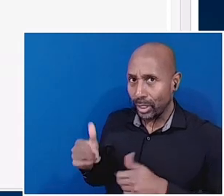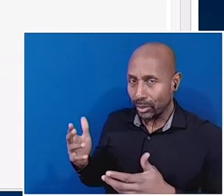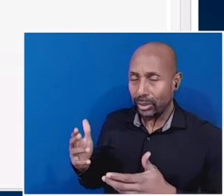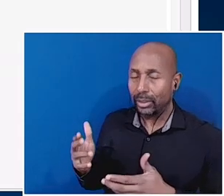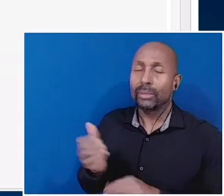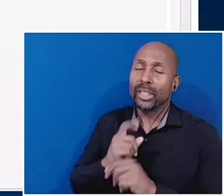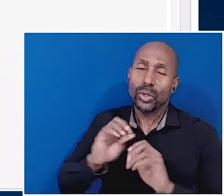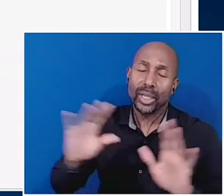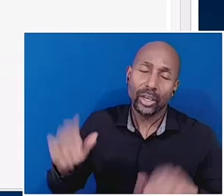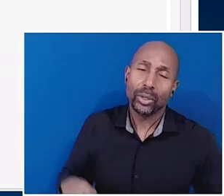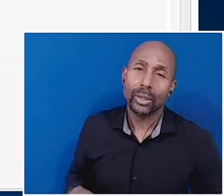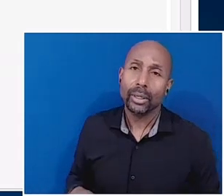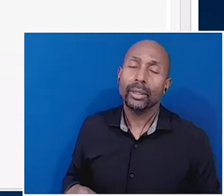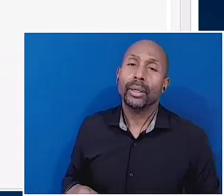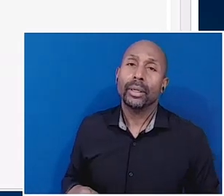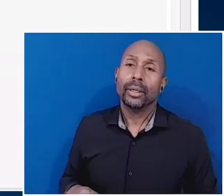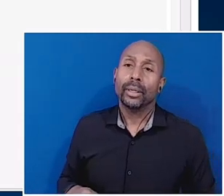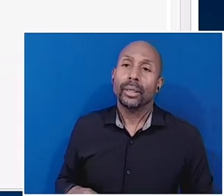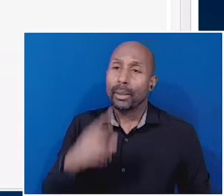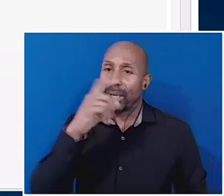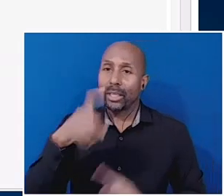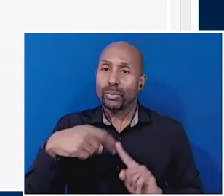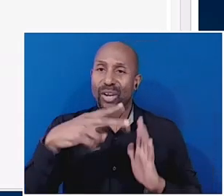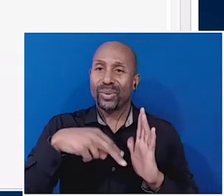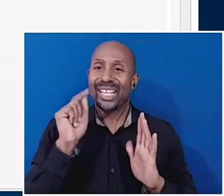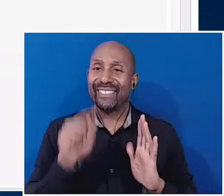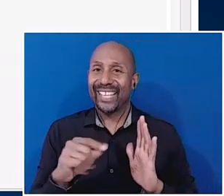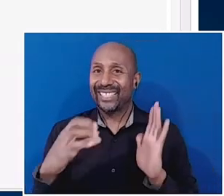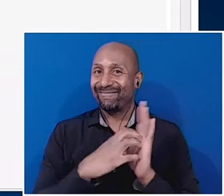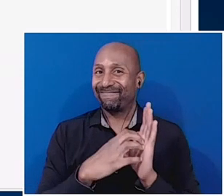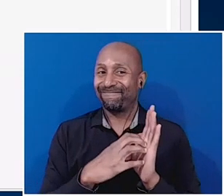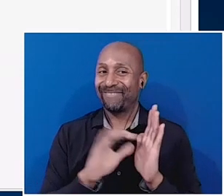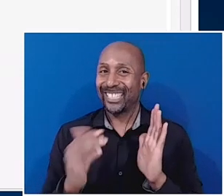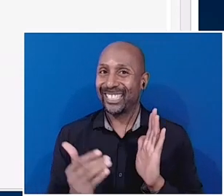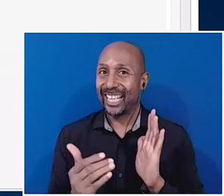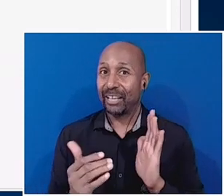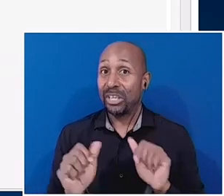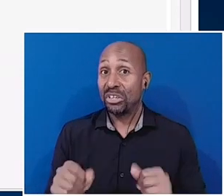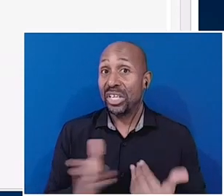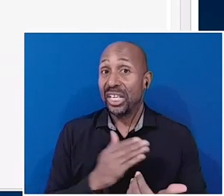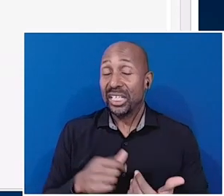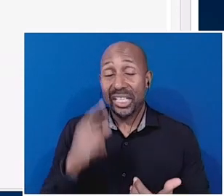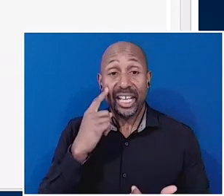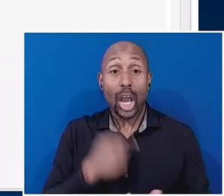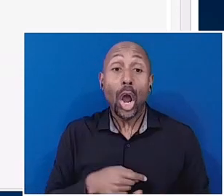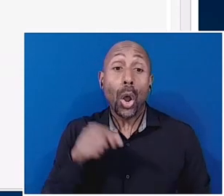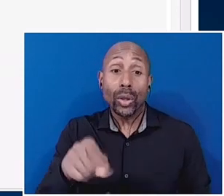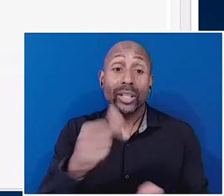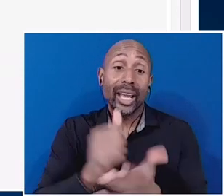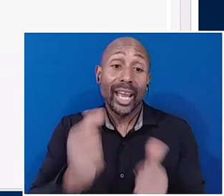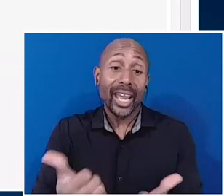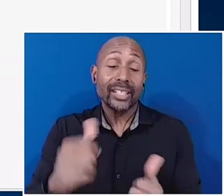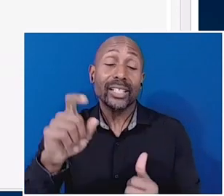that in here because I feel like it reads both ways. And I got more confused after I asked the question. So thanks.